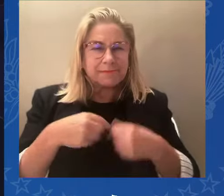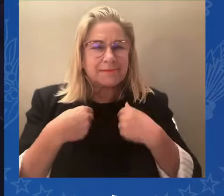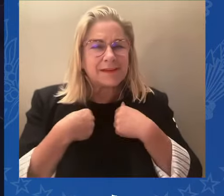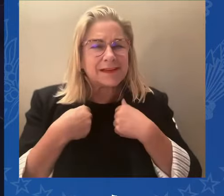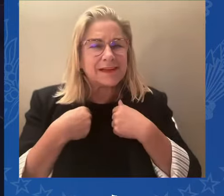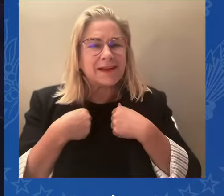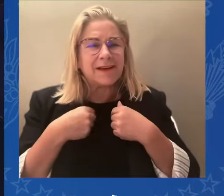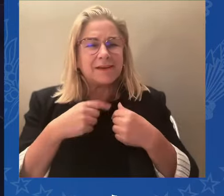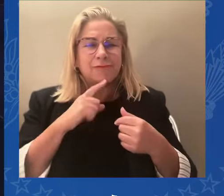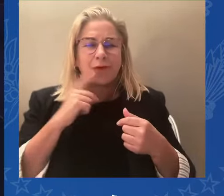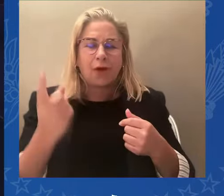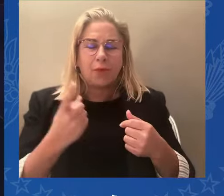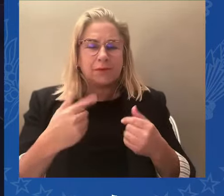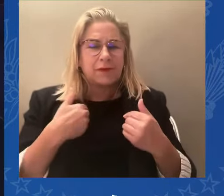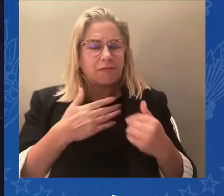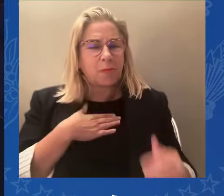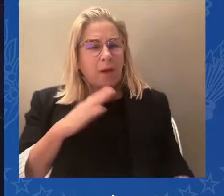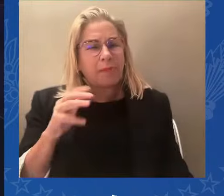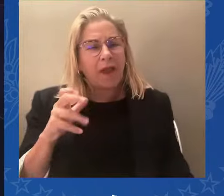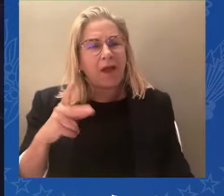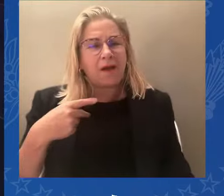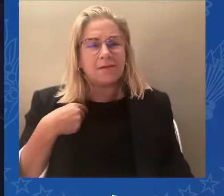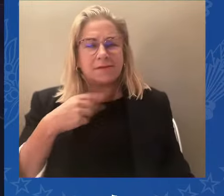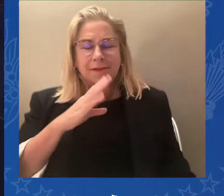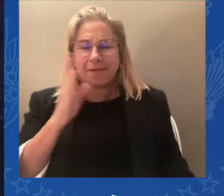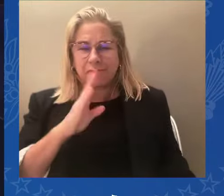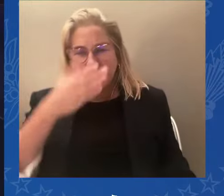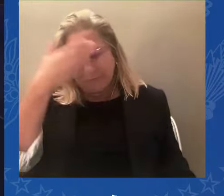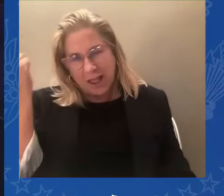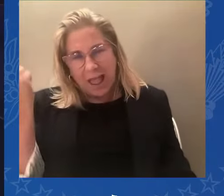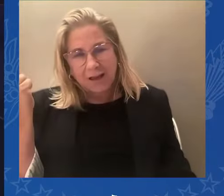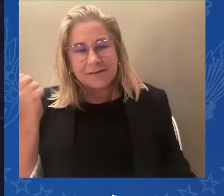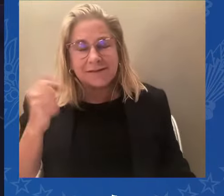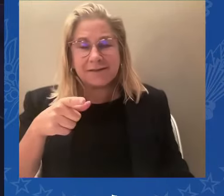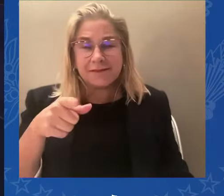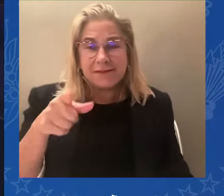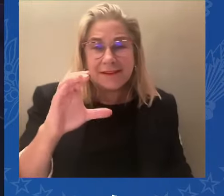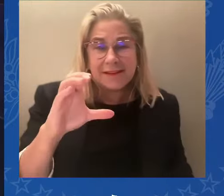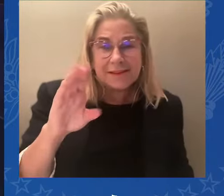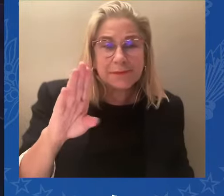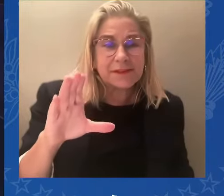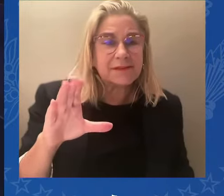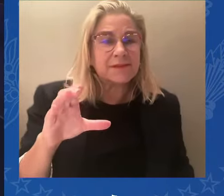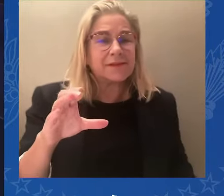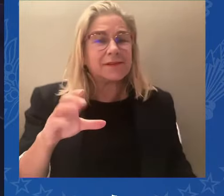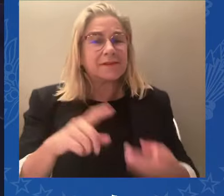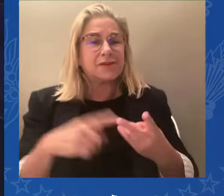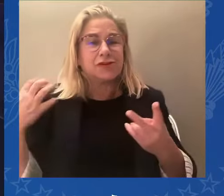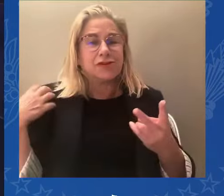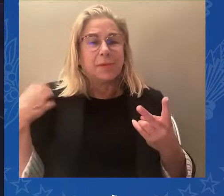CBC chairman, Steven Horsford; Terri Sewell, CBC founding chair -- foundation chair;